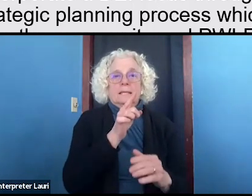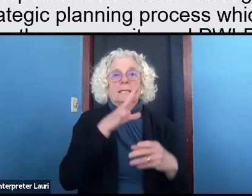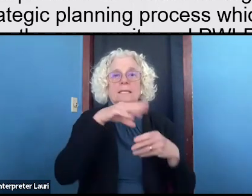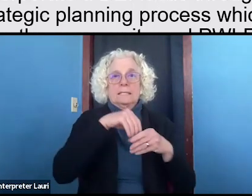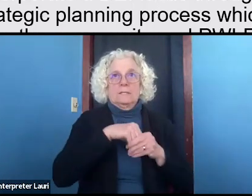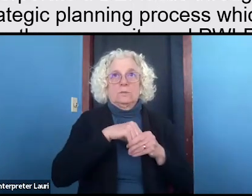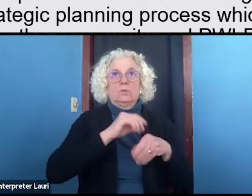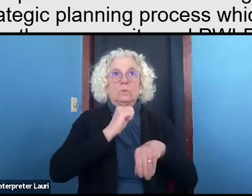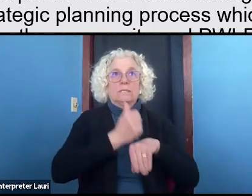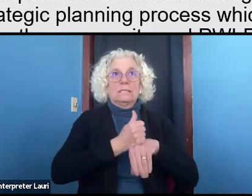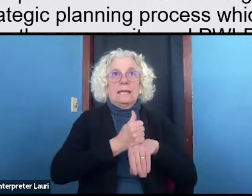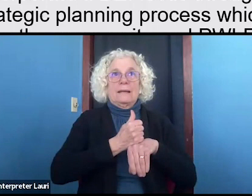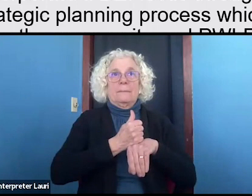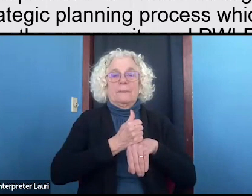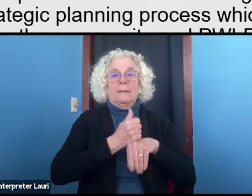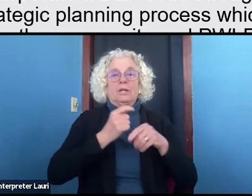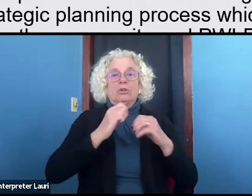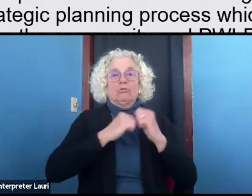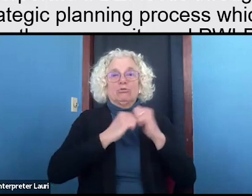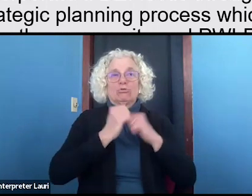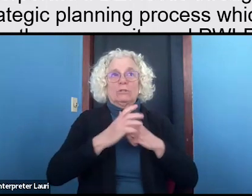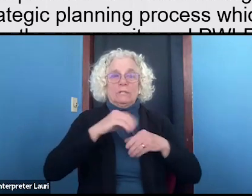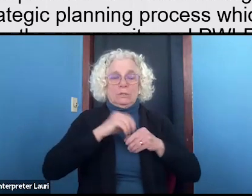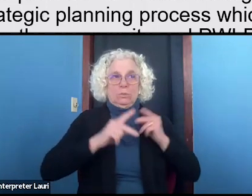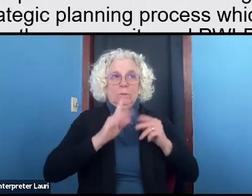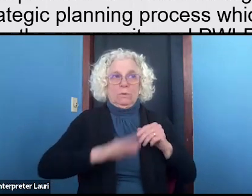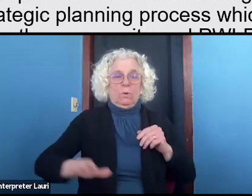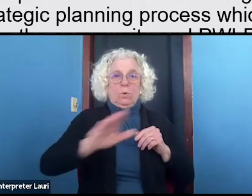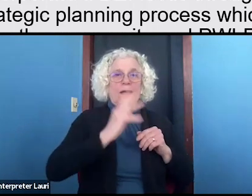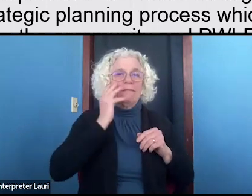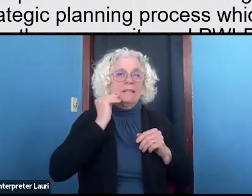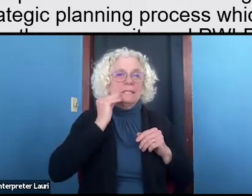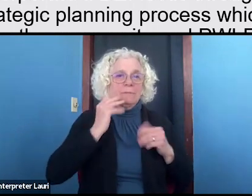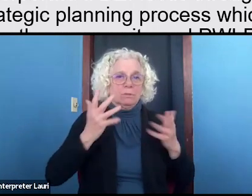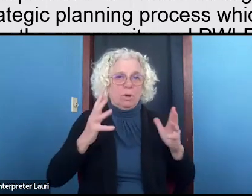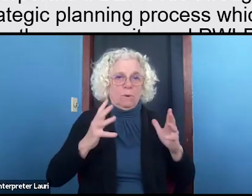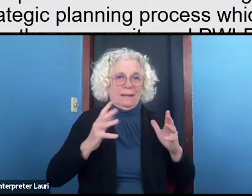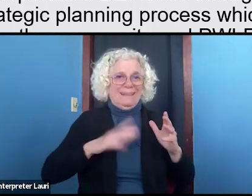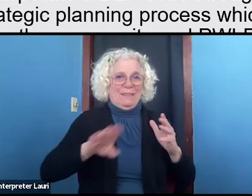governance structures that include persons with lived experience. This really recognizes that